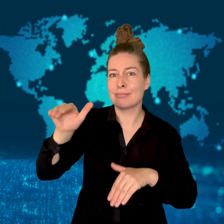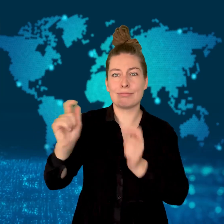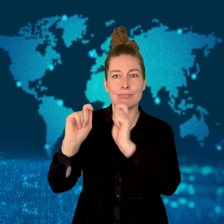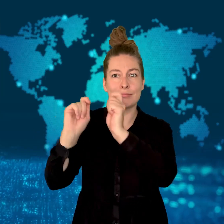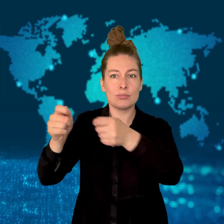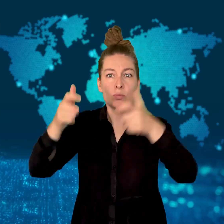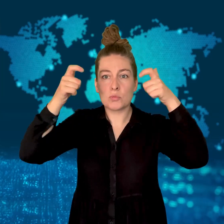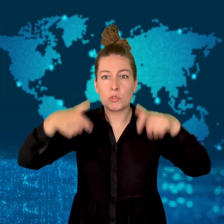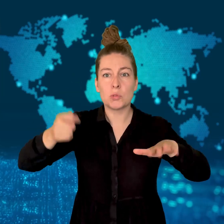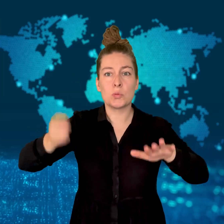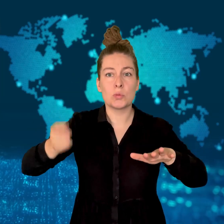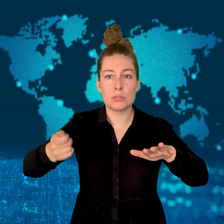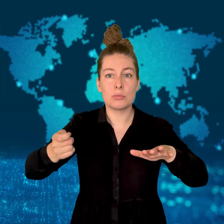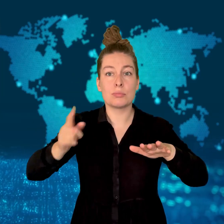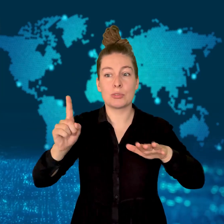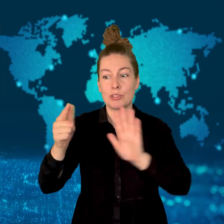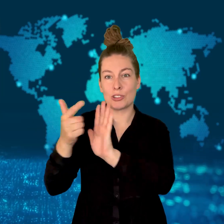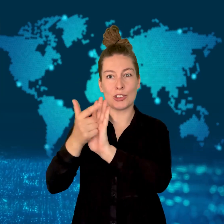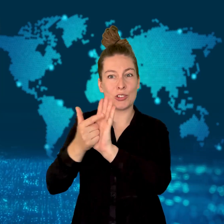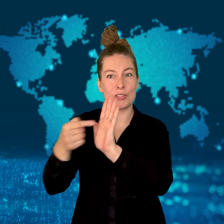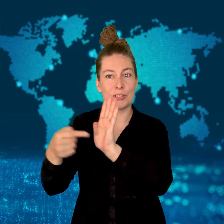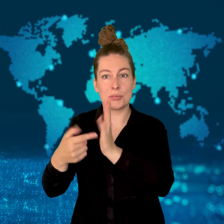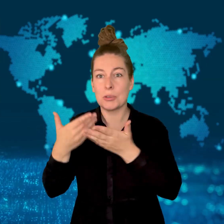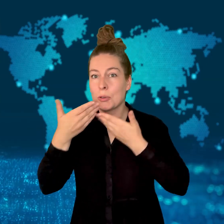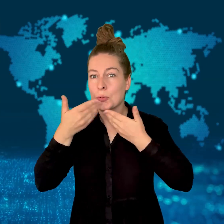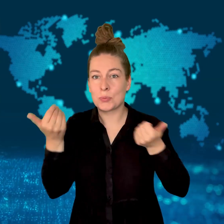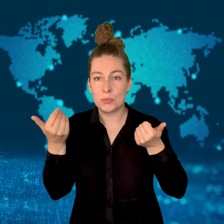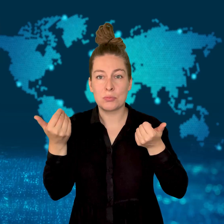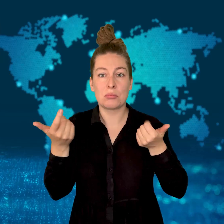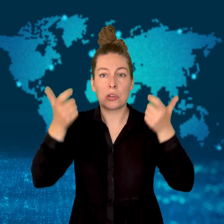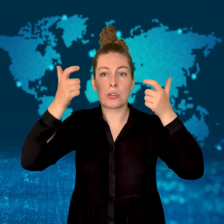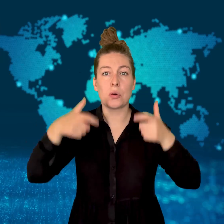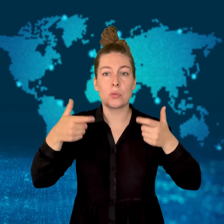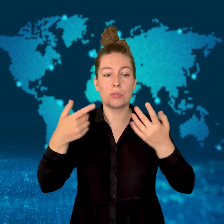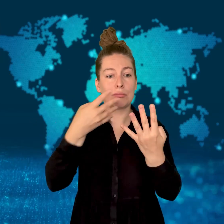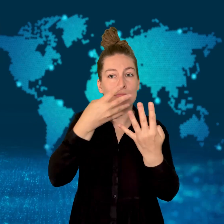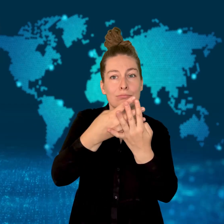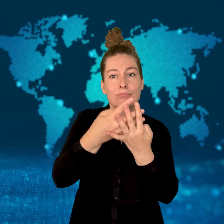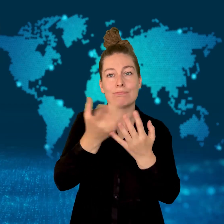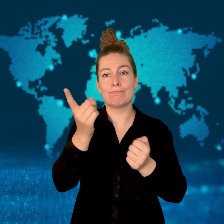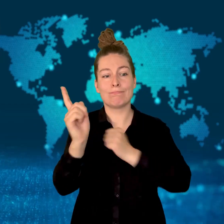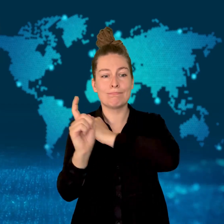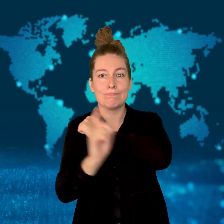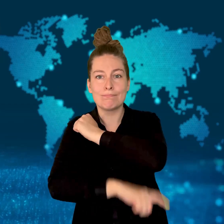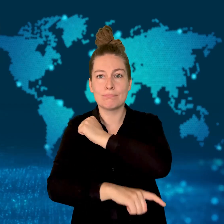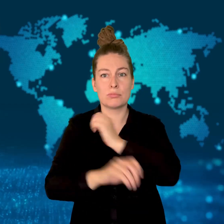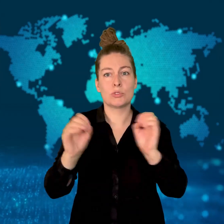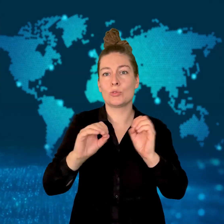Sexual assault is still a taboo subject in Japan, but the topic has